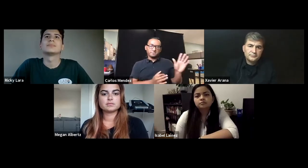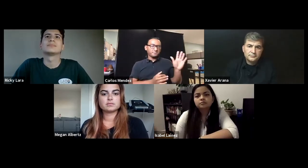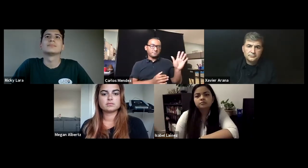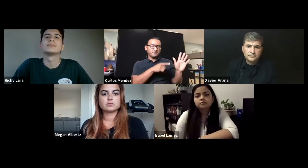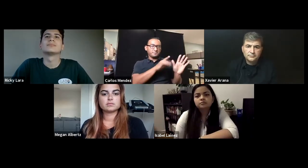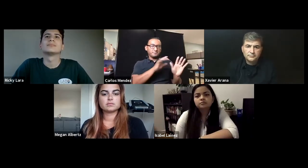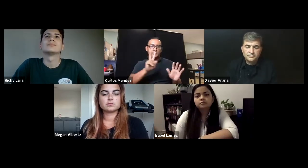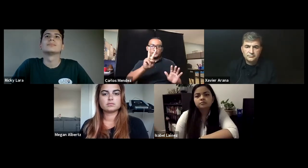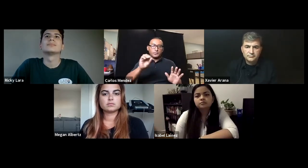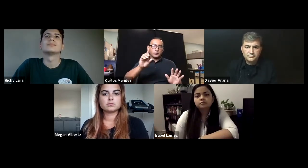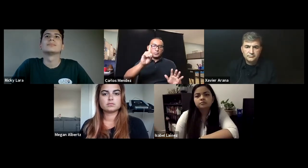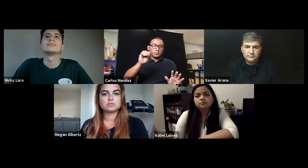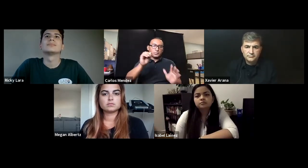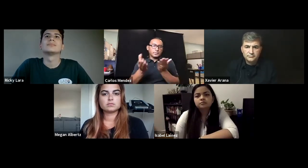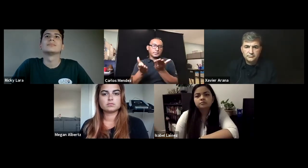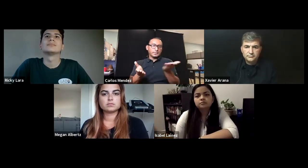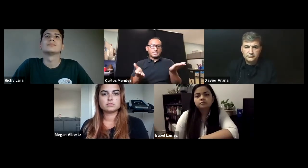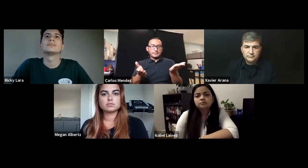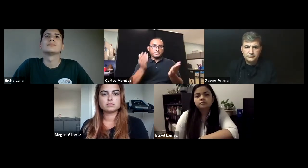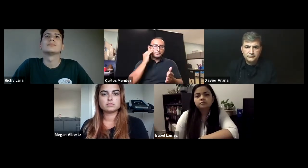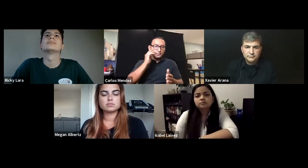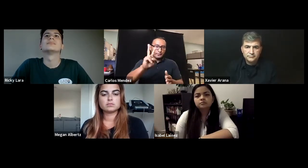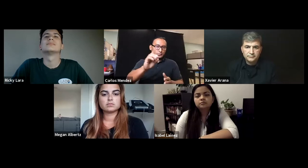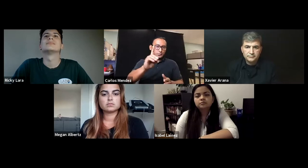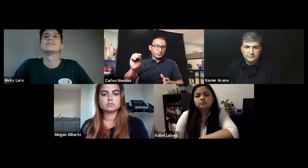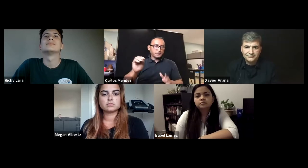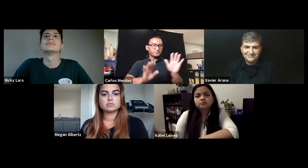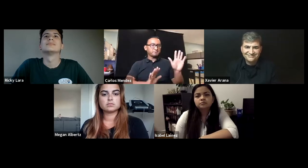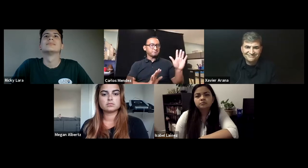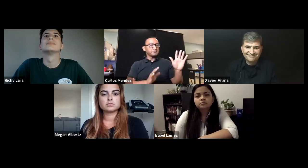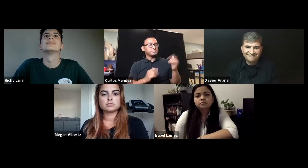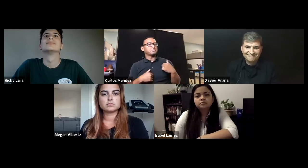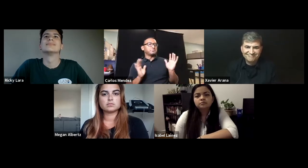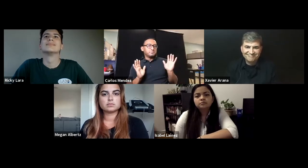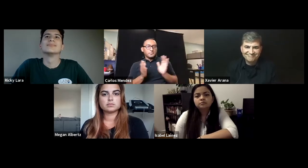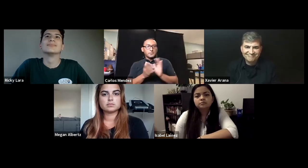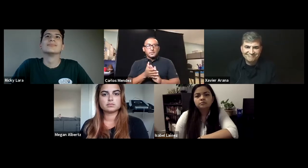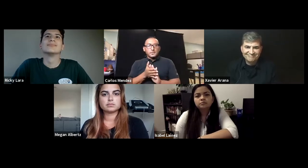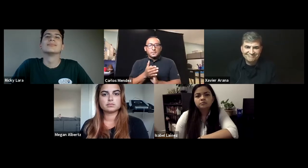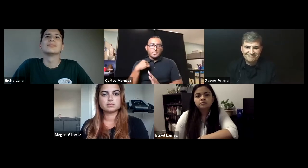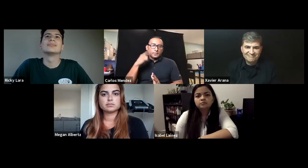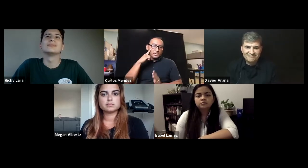My father's family, uh, they kind of tend to do some voodoo stuff,